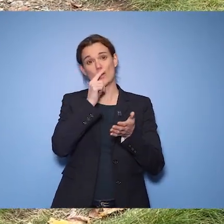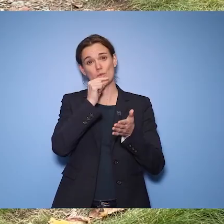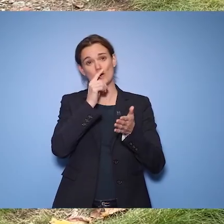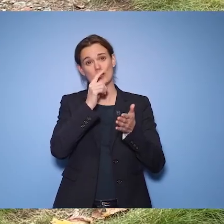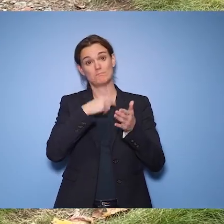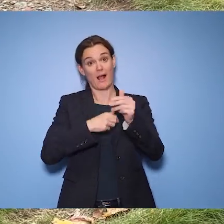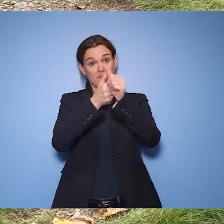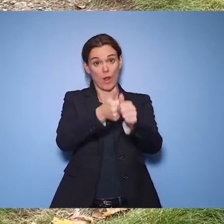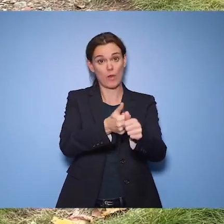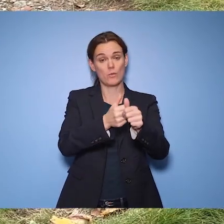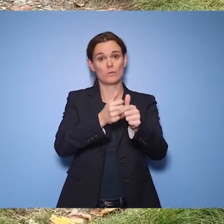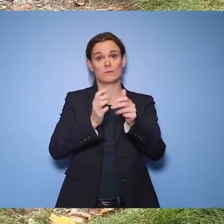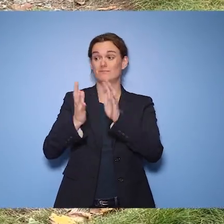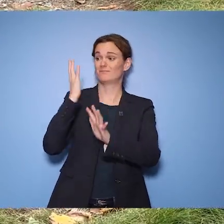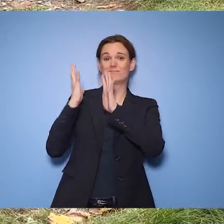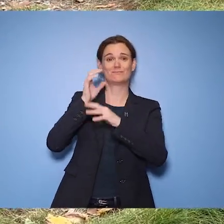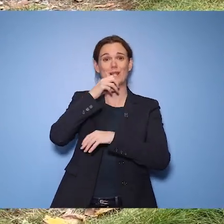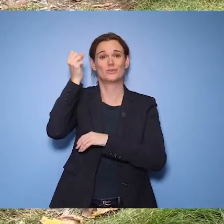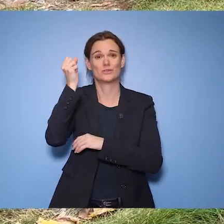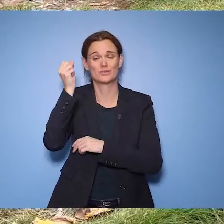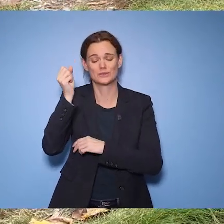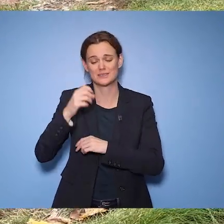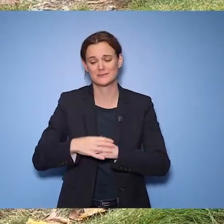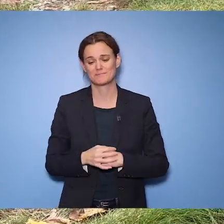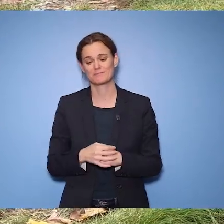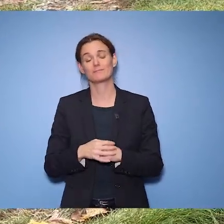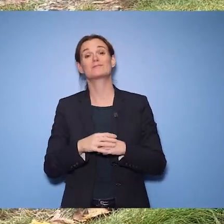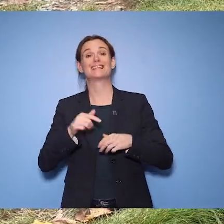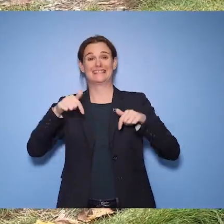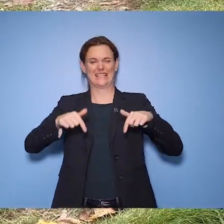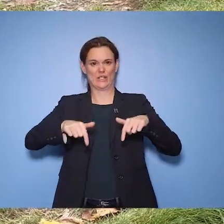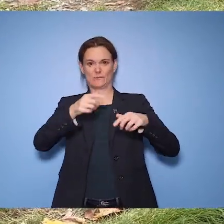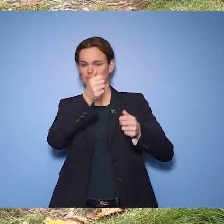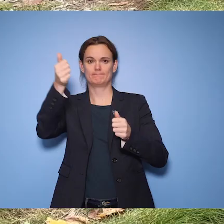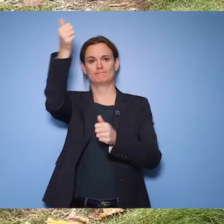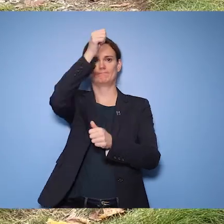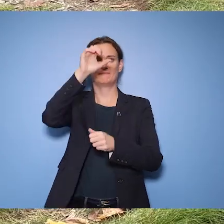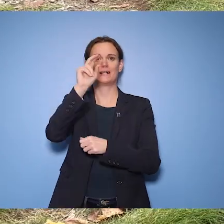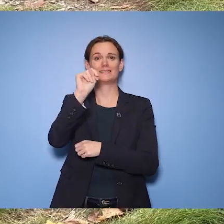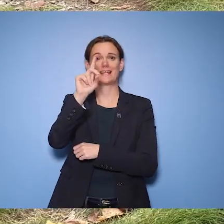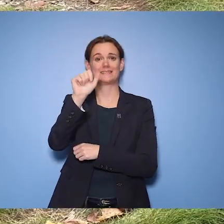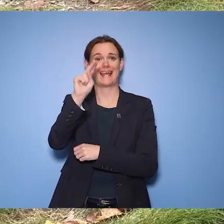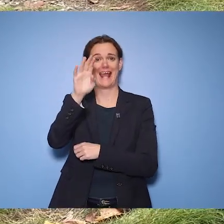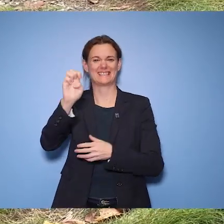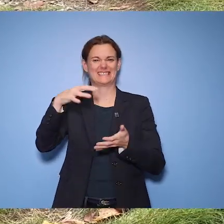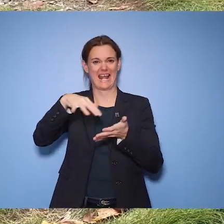or my elders and this a Sundance Chief of this region, which is a William Nevin, and the